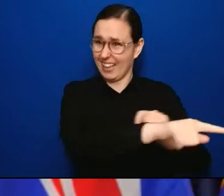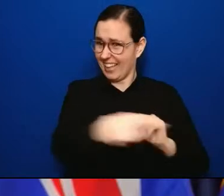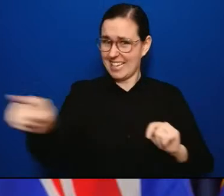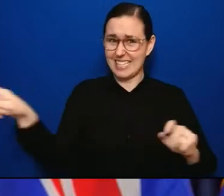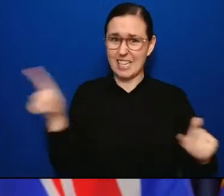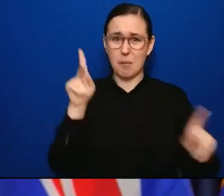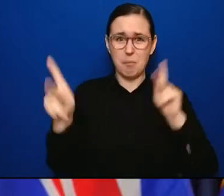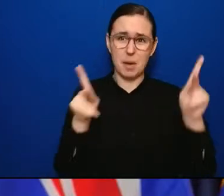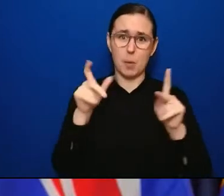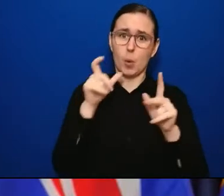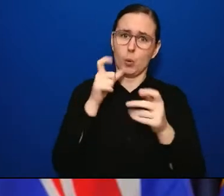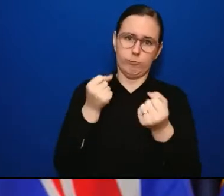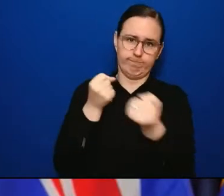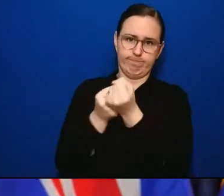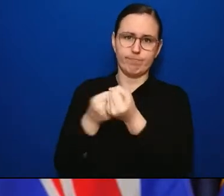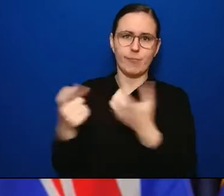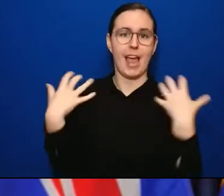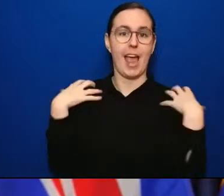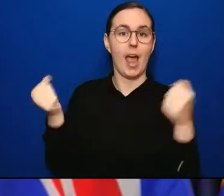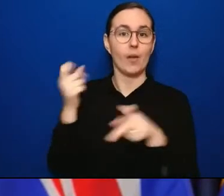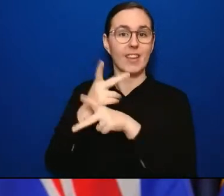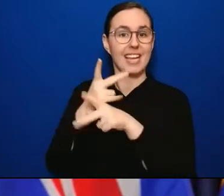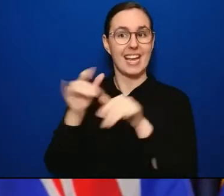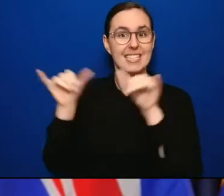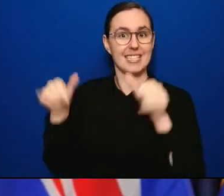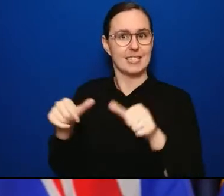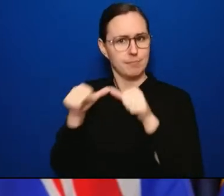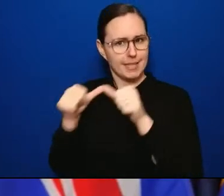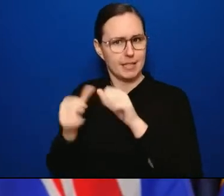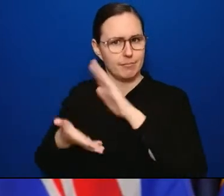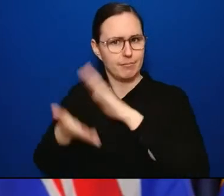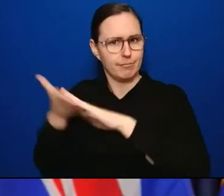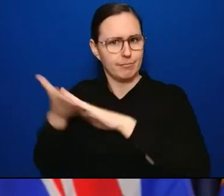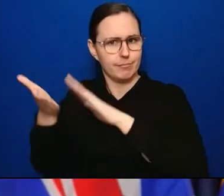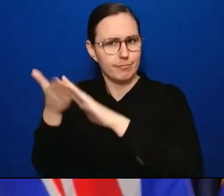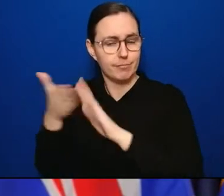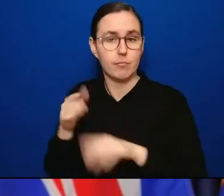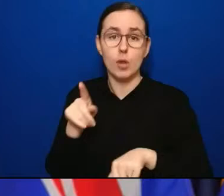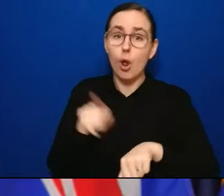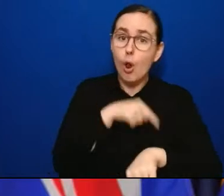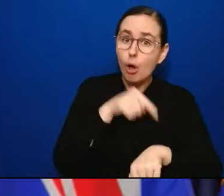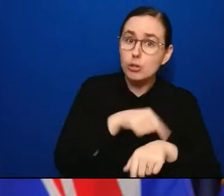who are significant players in the health care system, and all those operating and running our